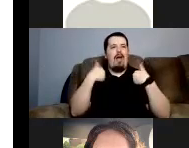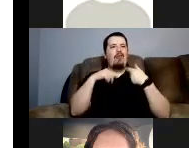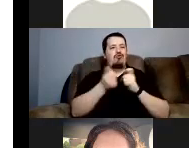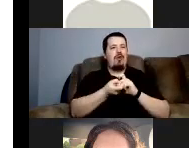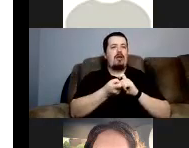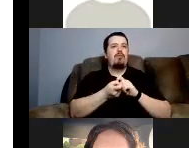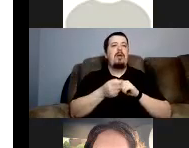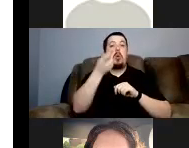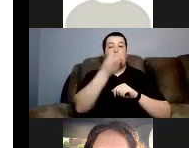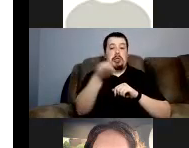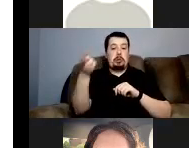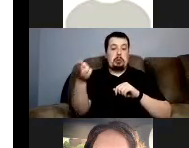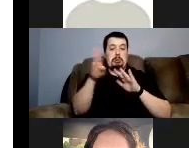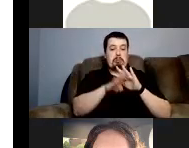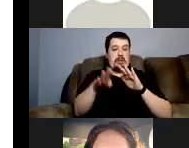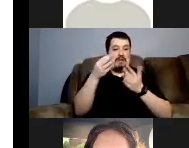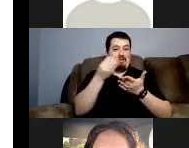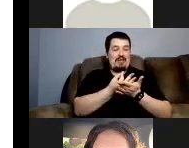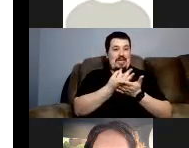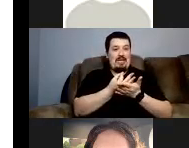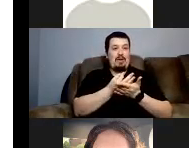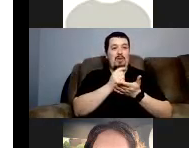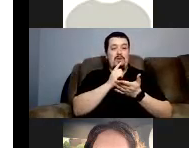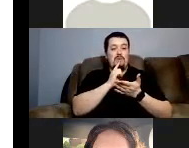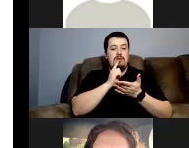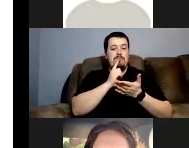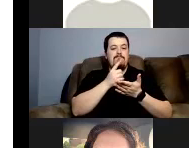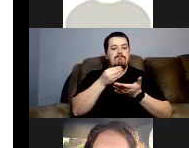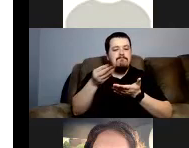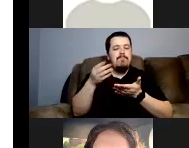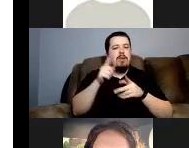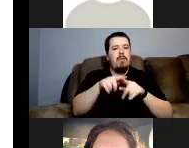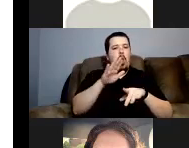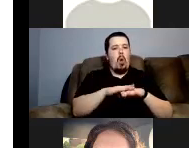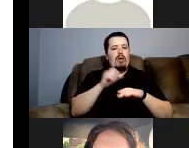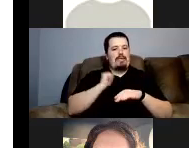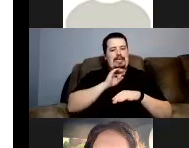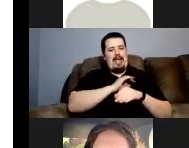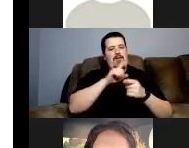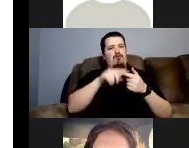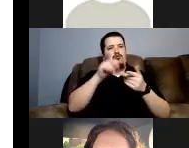Funds strictly based on staff to student ratios and attendance.